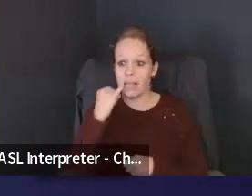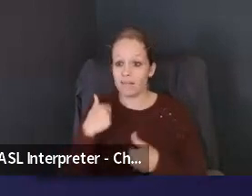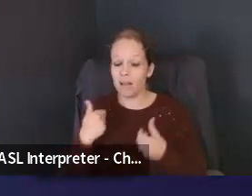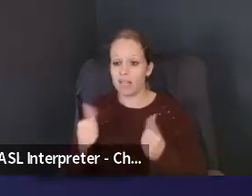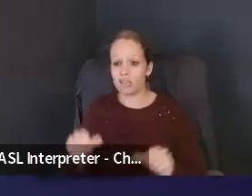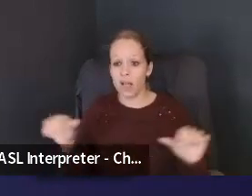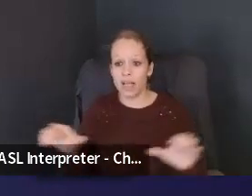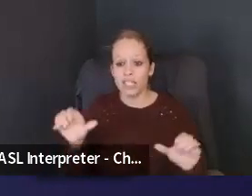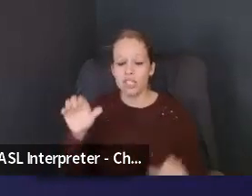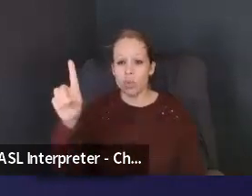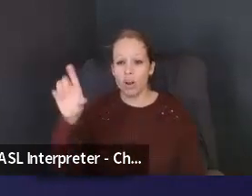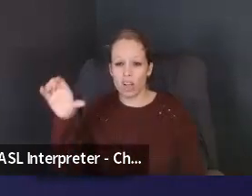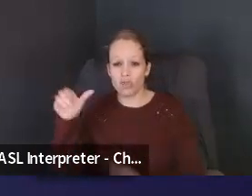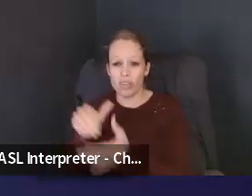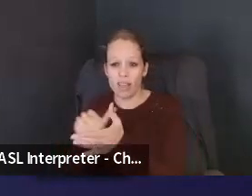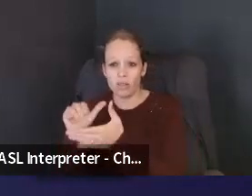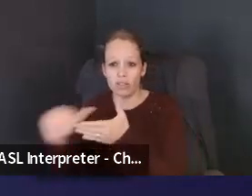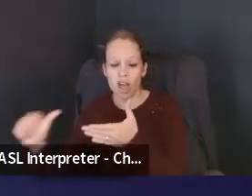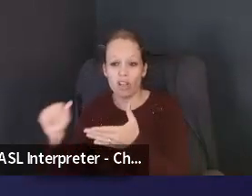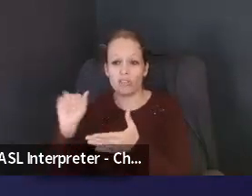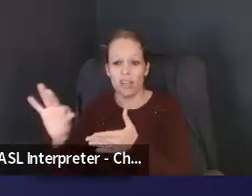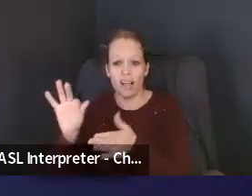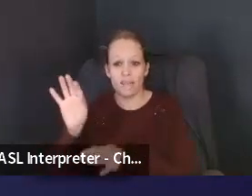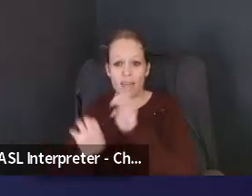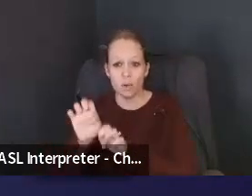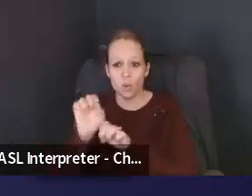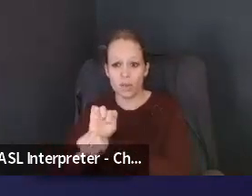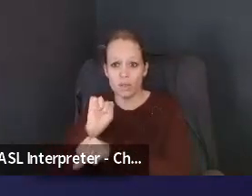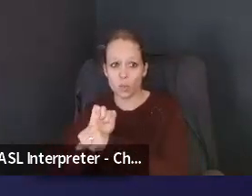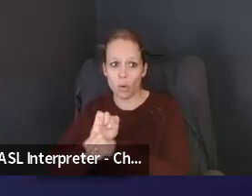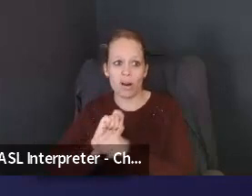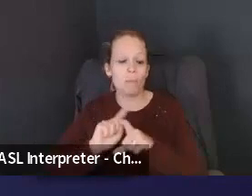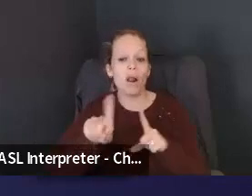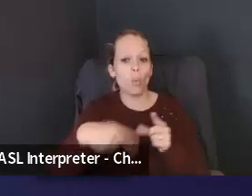for $50,000 that's not fair to my team. That's not fair to anybody, right? And that's setting